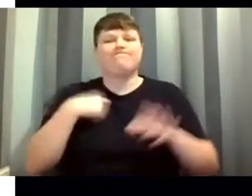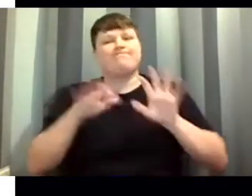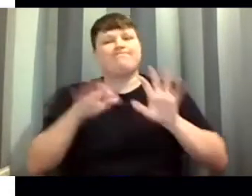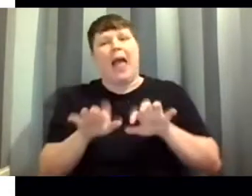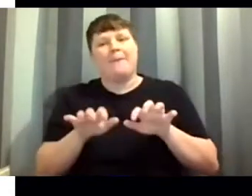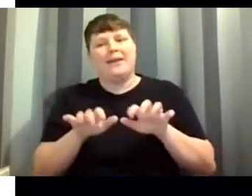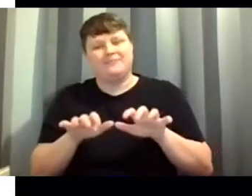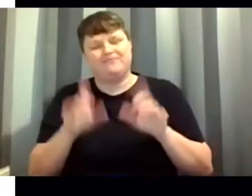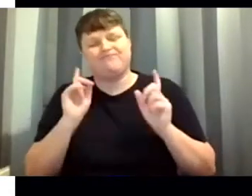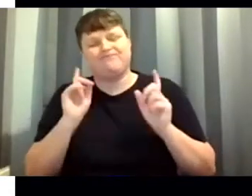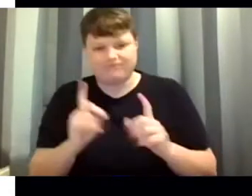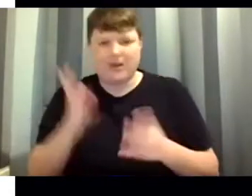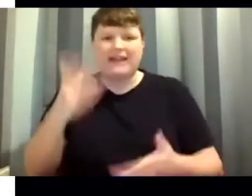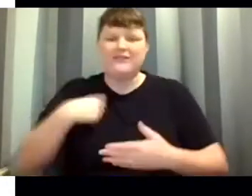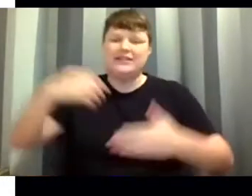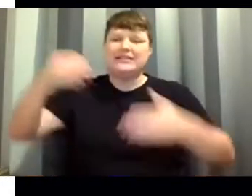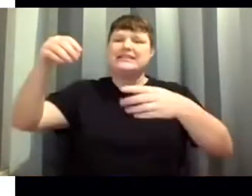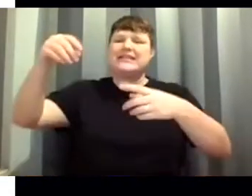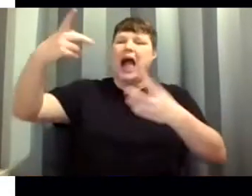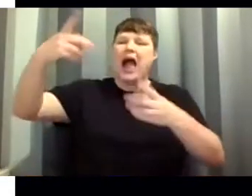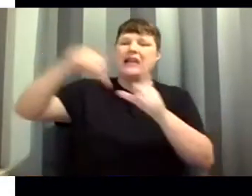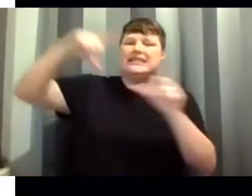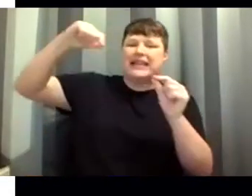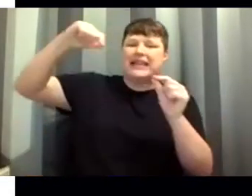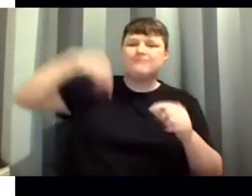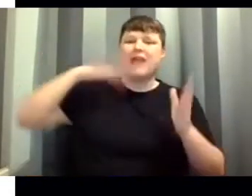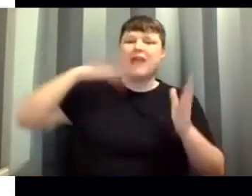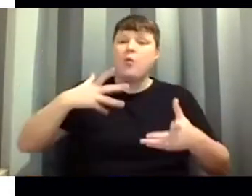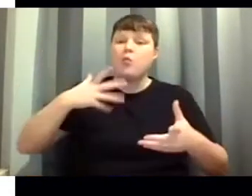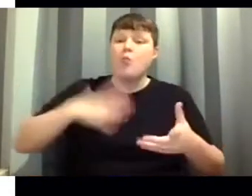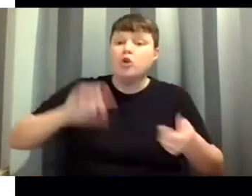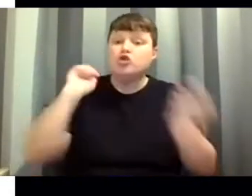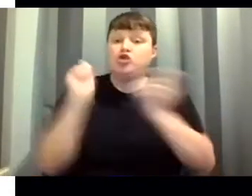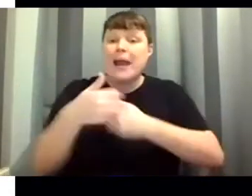a ticketing system: if you want to change the model configuration, you have to start a ticket